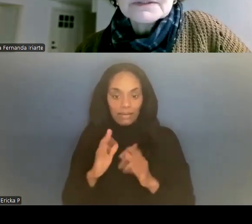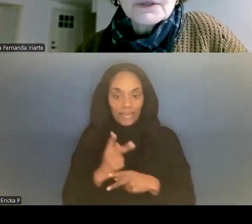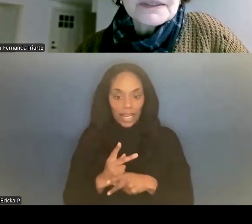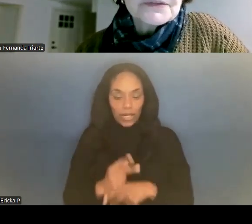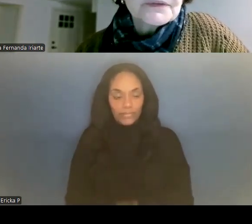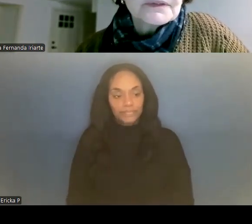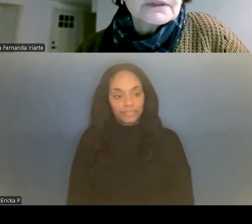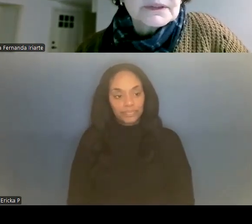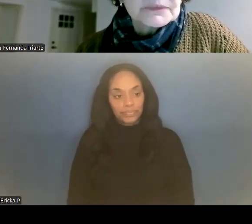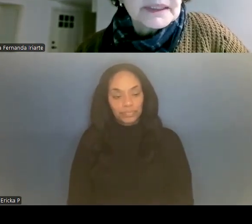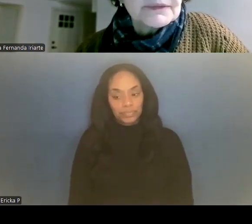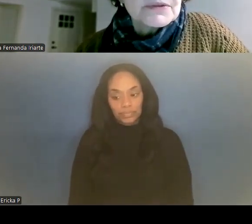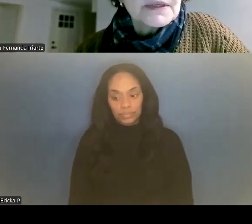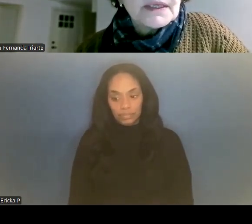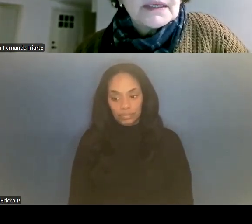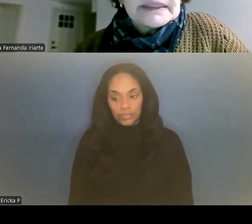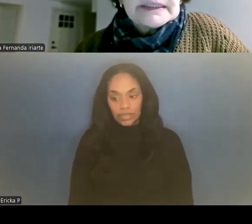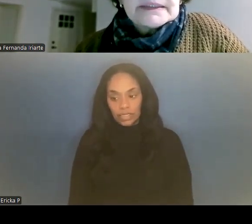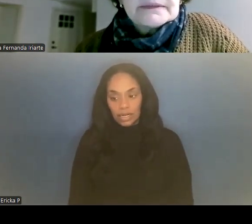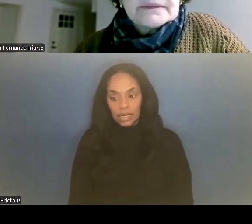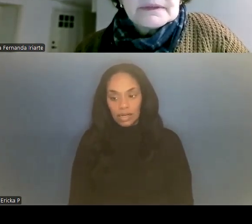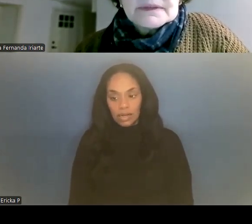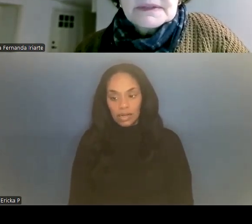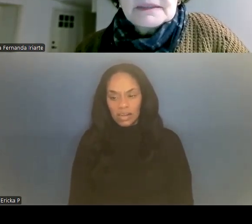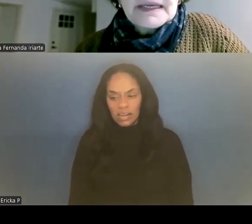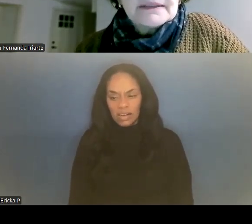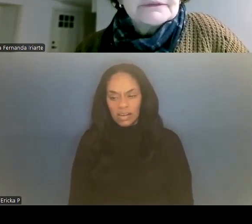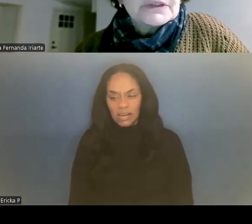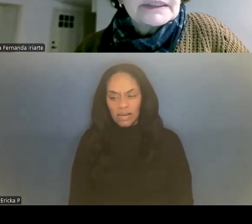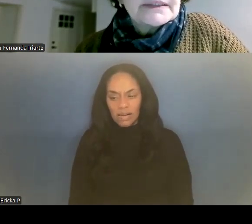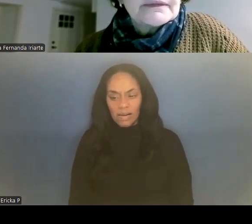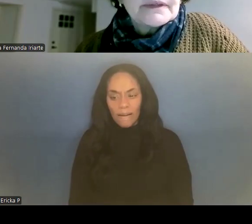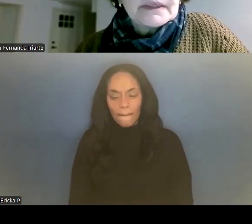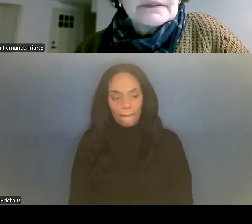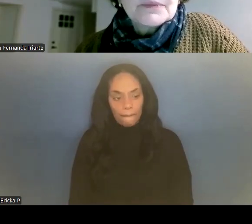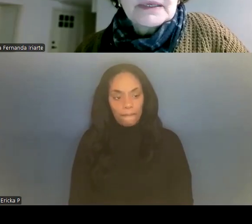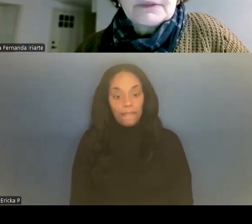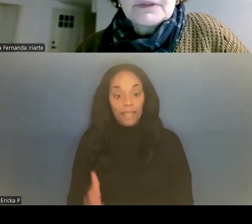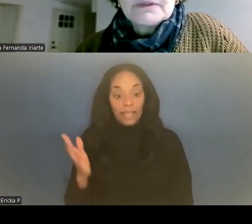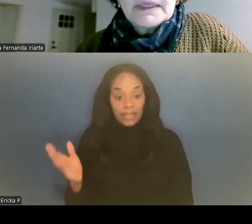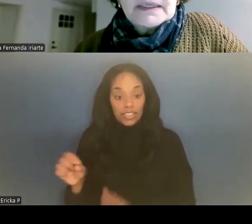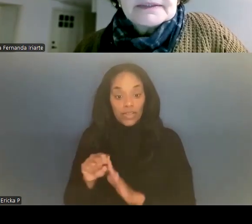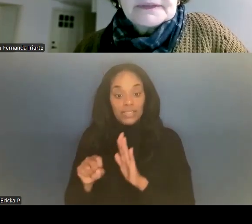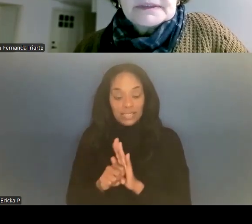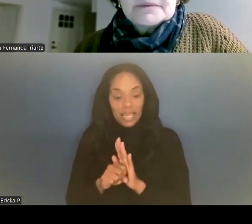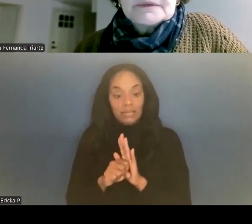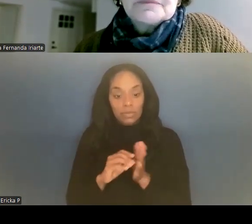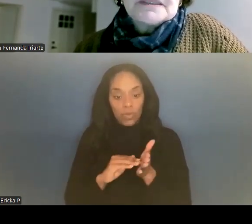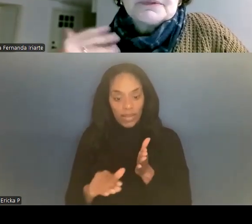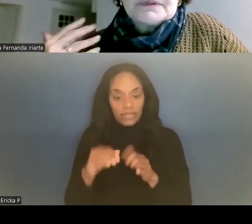So these are the current waivers in the state of California. The Aids waiver is available for people.